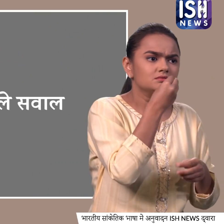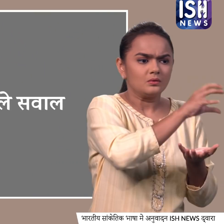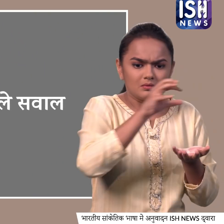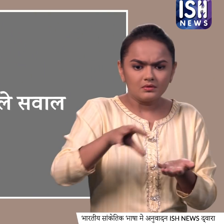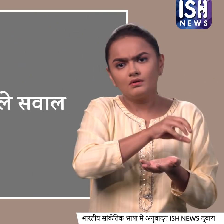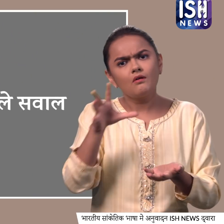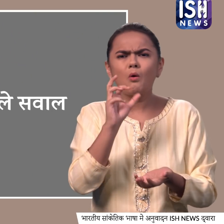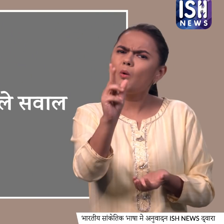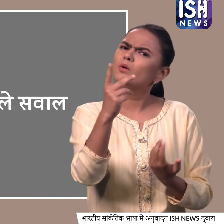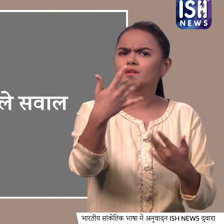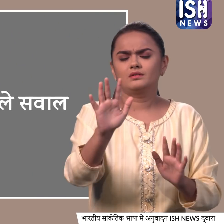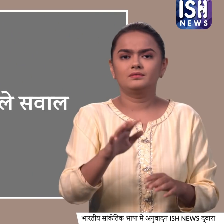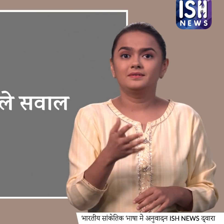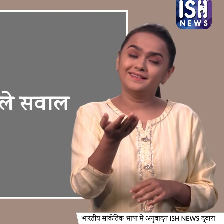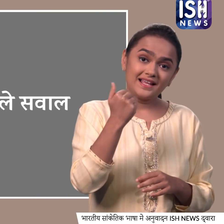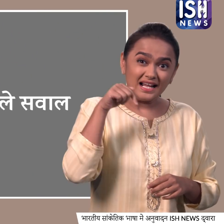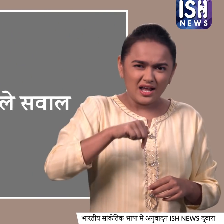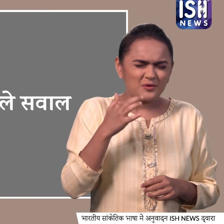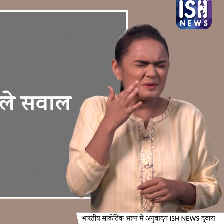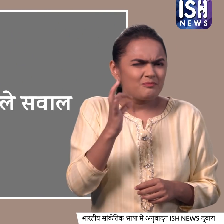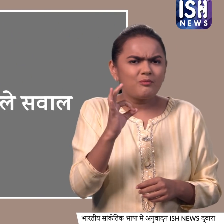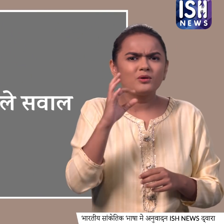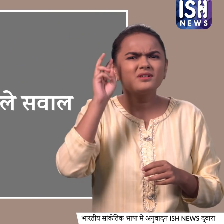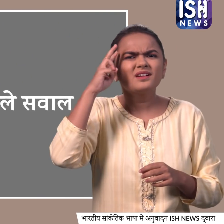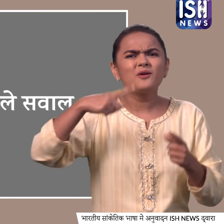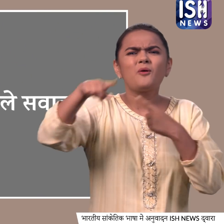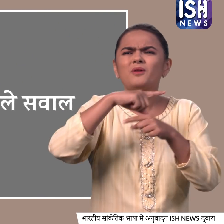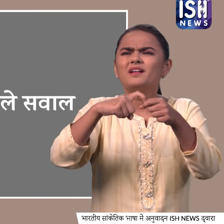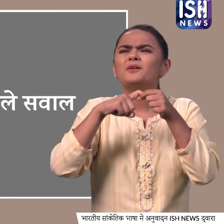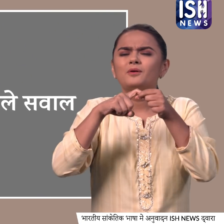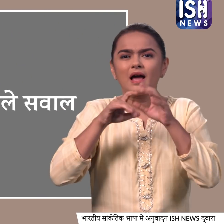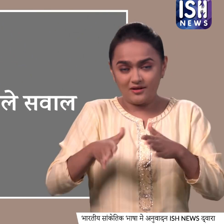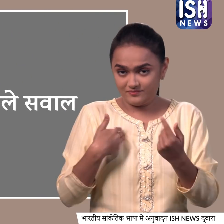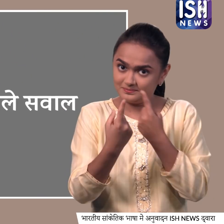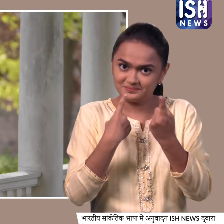Come, let's discuss some important FAQs